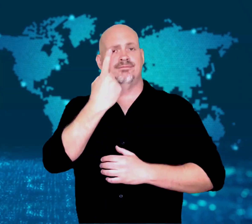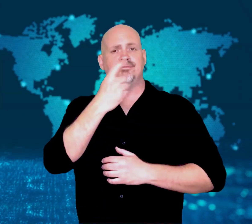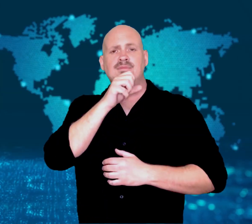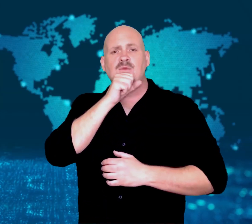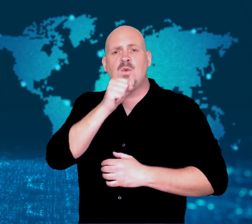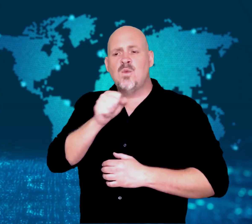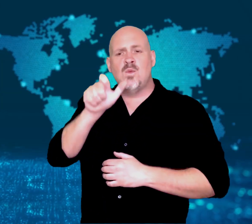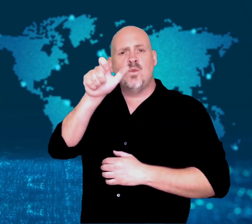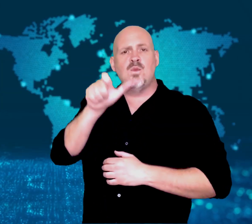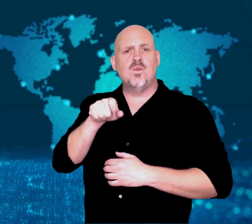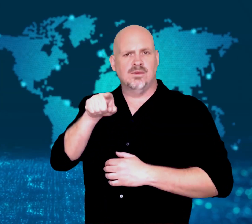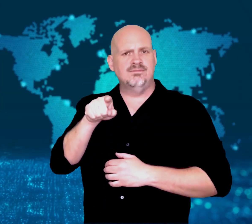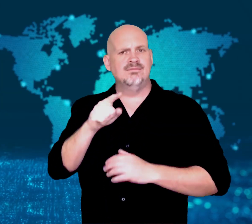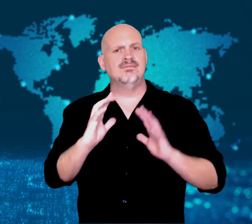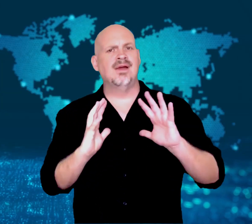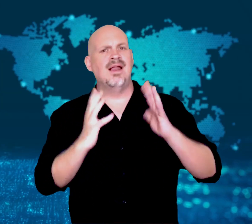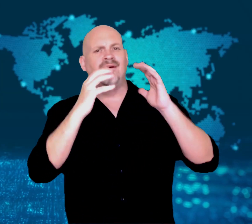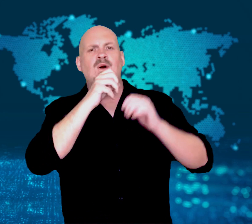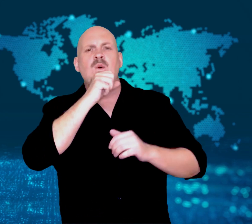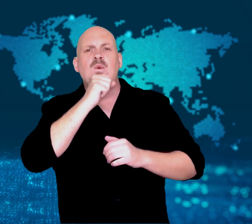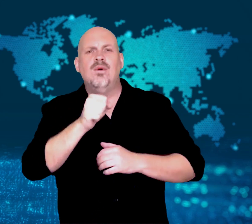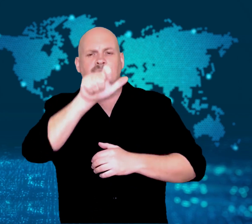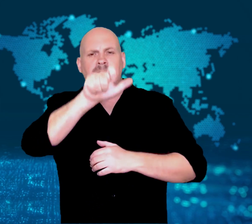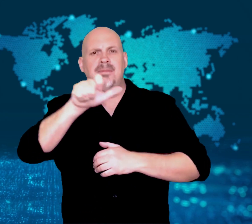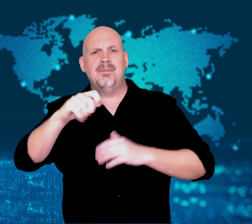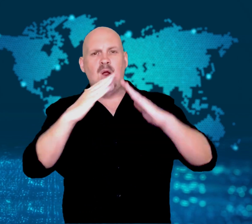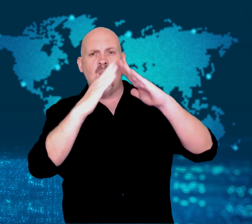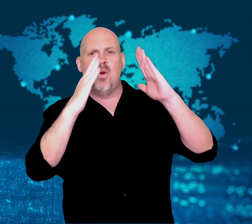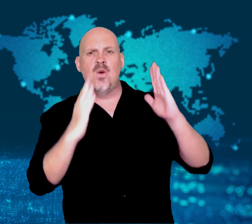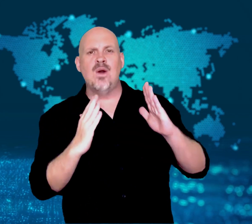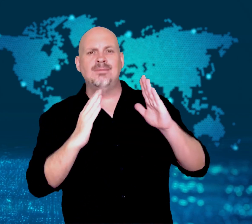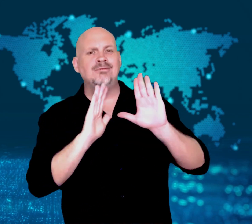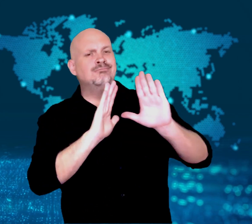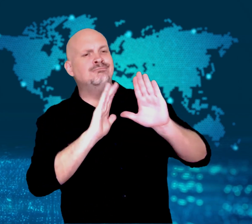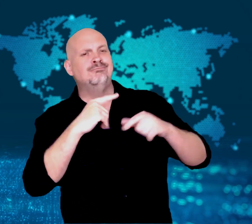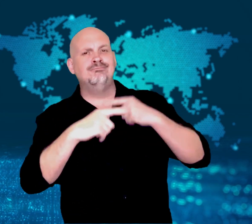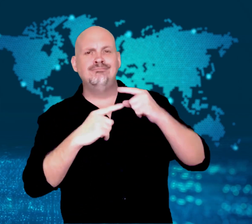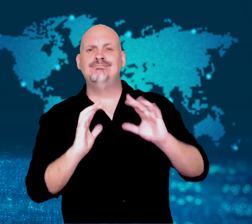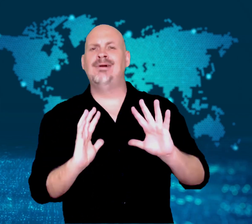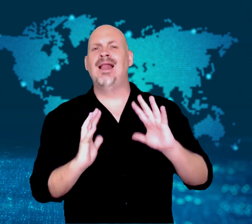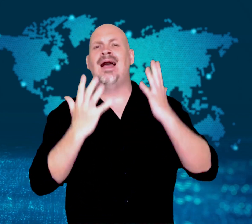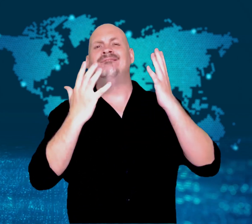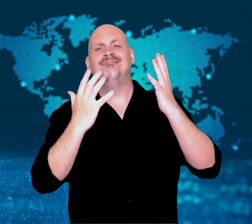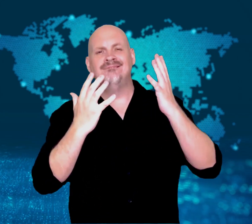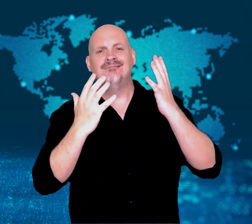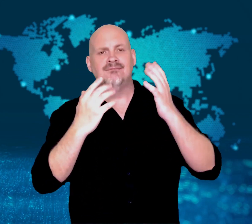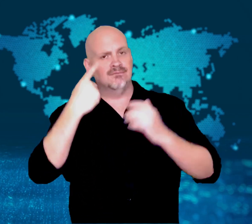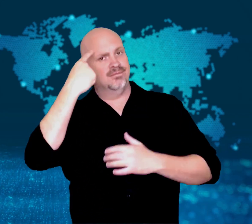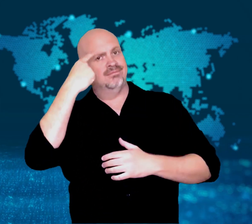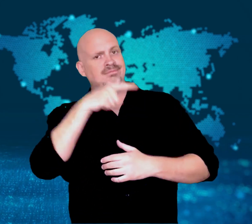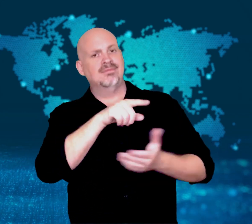[GAVIN]: A nursing home resident who was still alive, was mistakenly taken to a morgue.